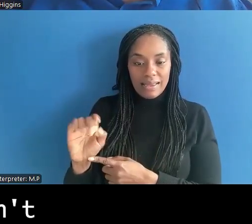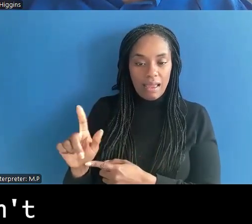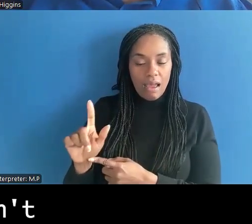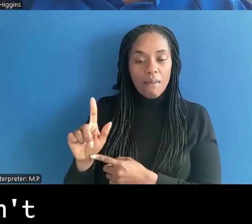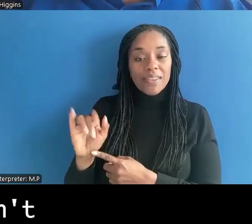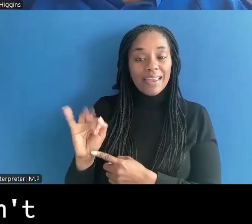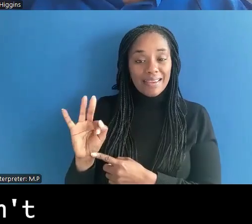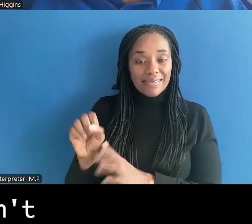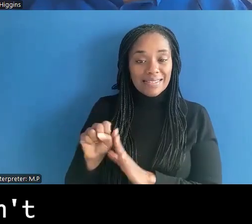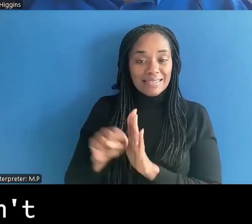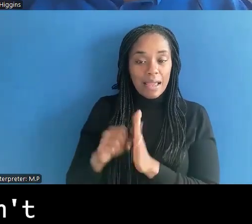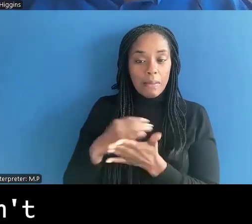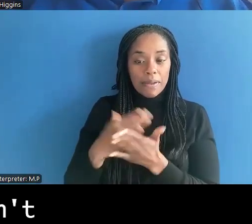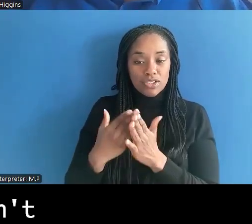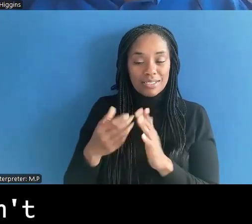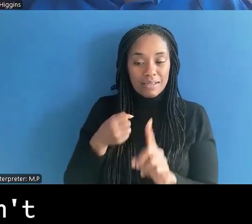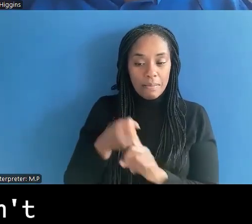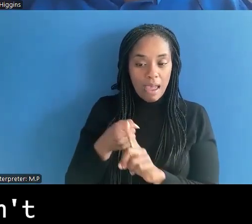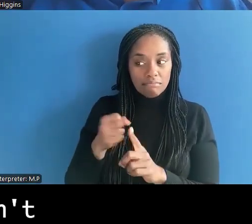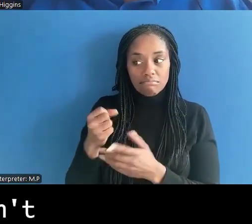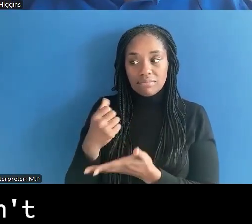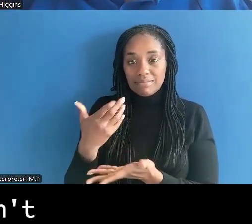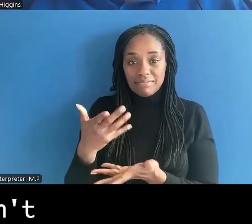and there's, the state doesn't have enough money to run the program.